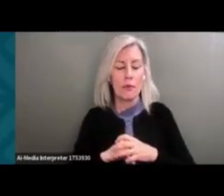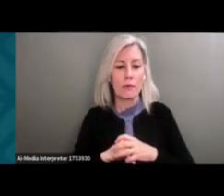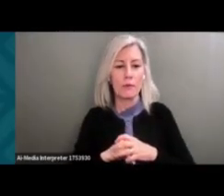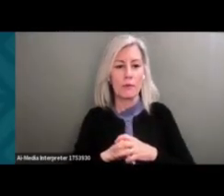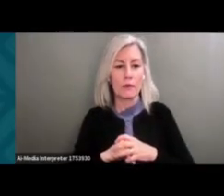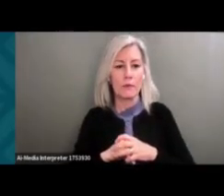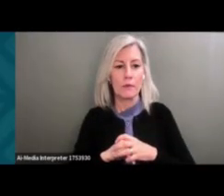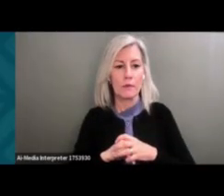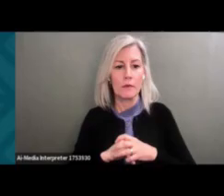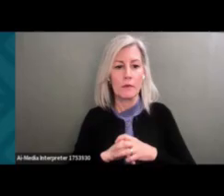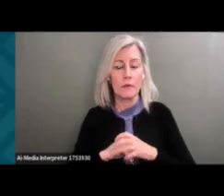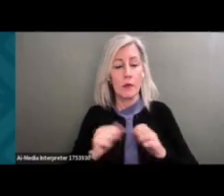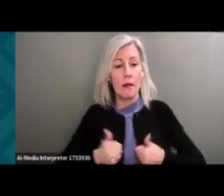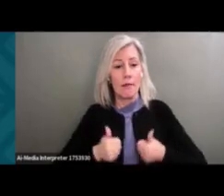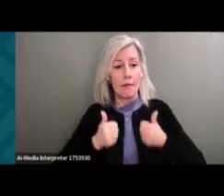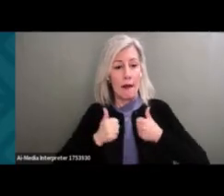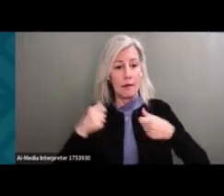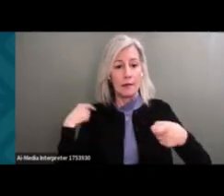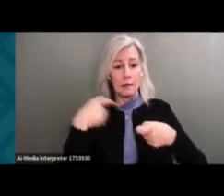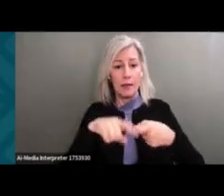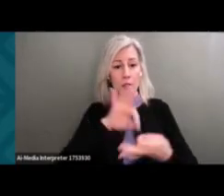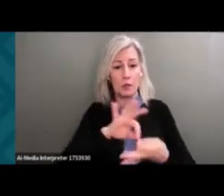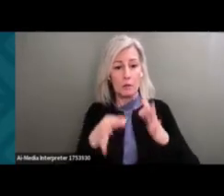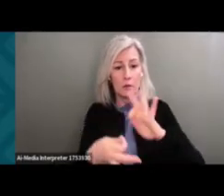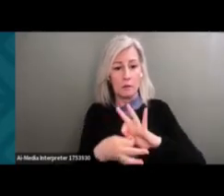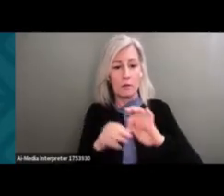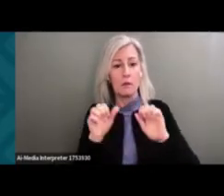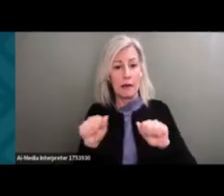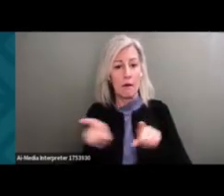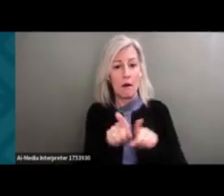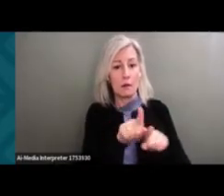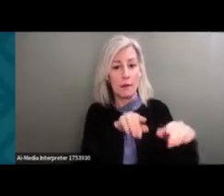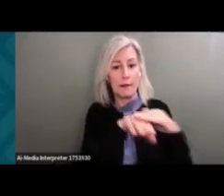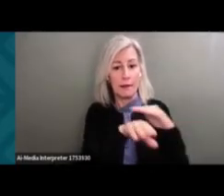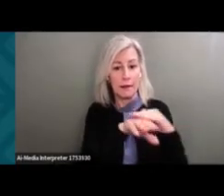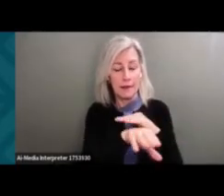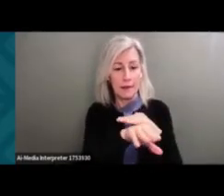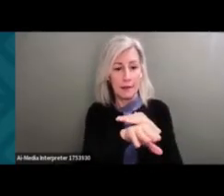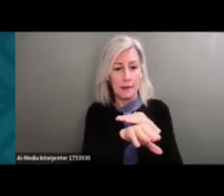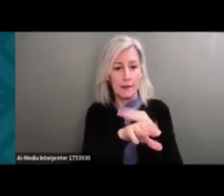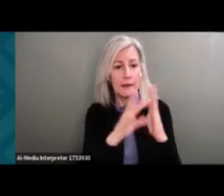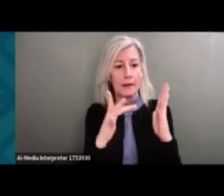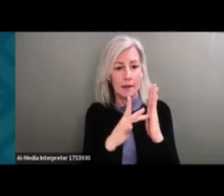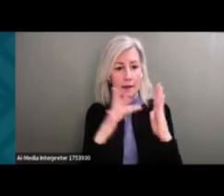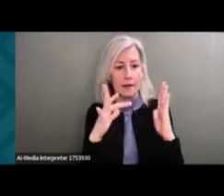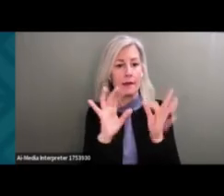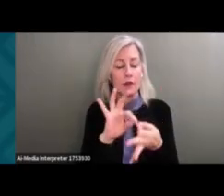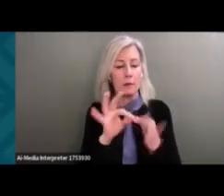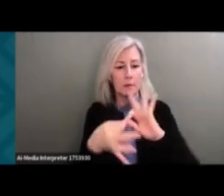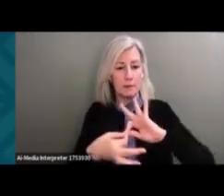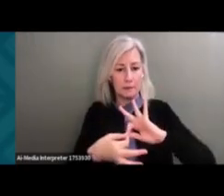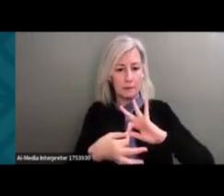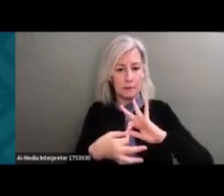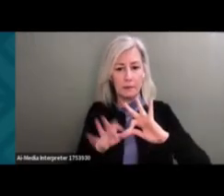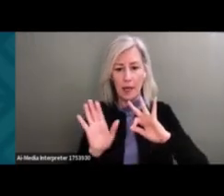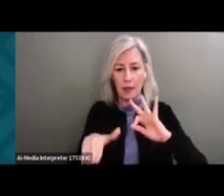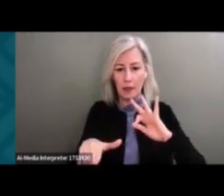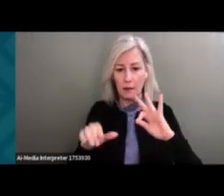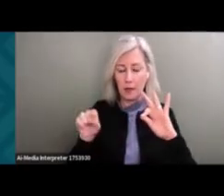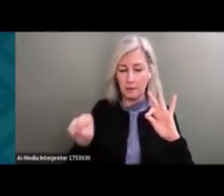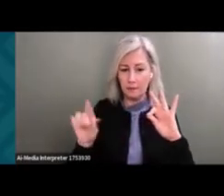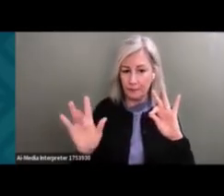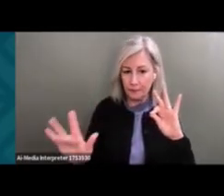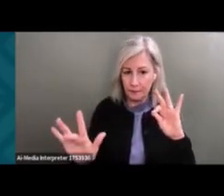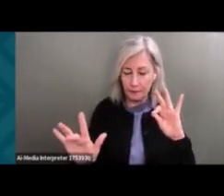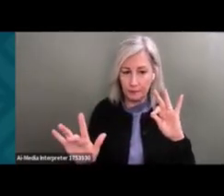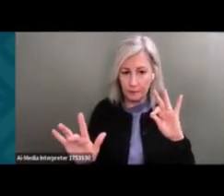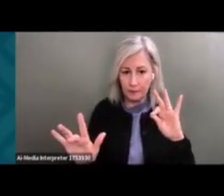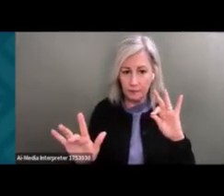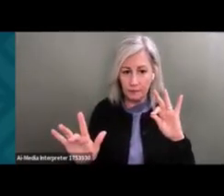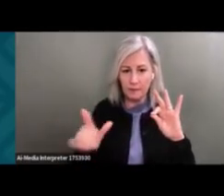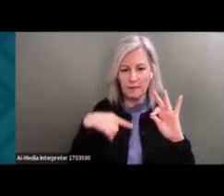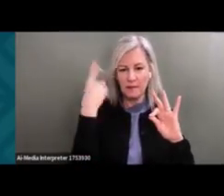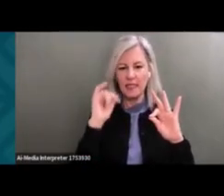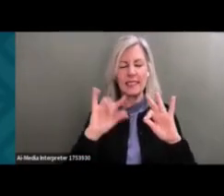live Spanish interpretation can also be accessed by clicking the interpretation button at the bottom of your Zoom screen. It looks like a world icon.